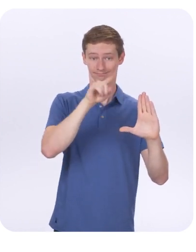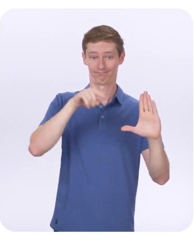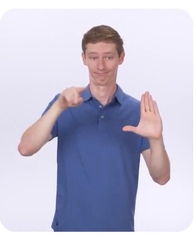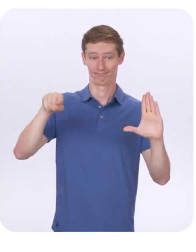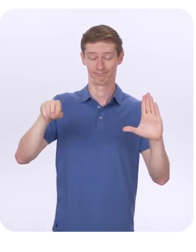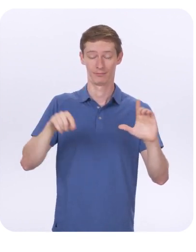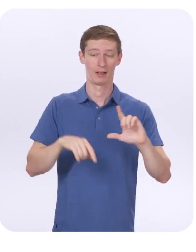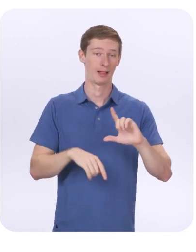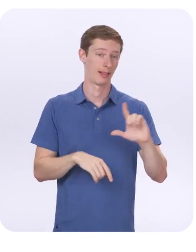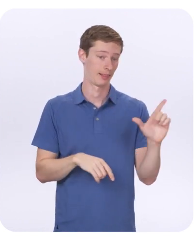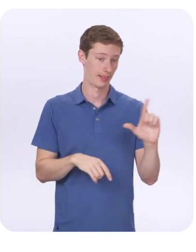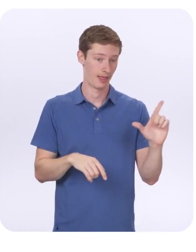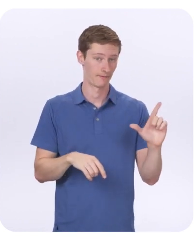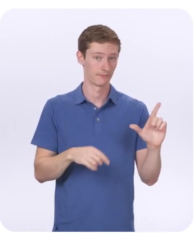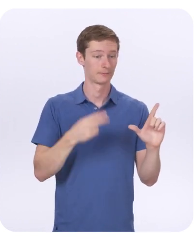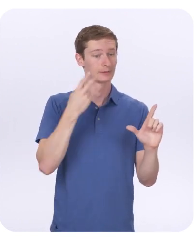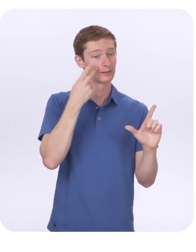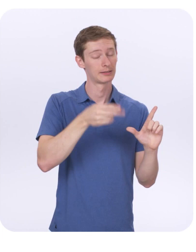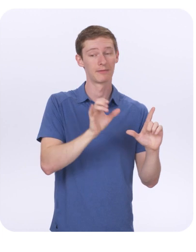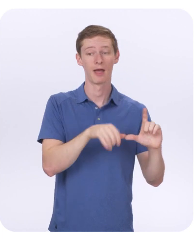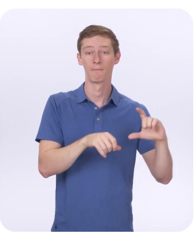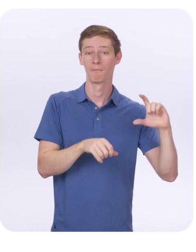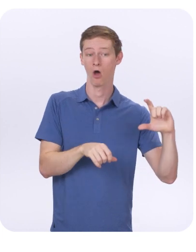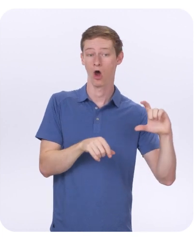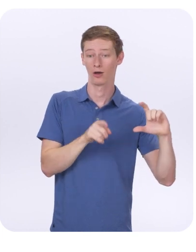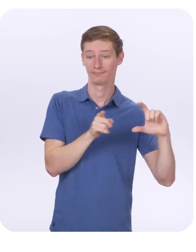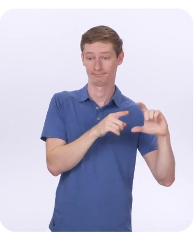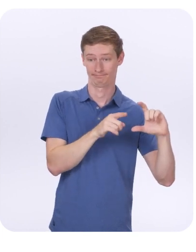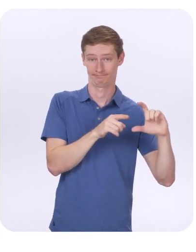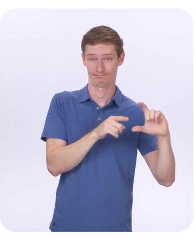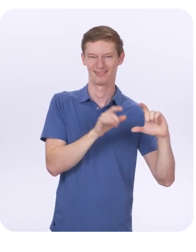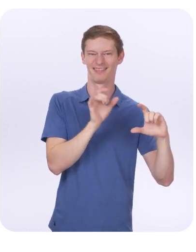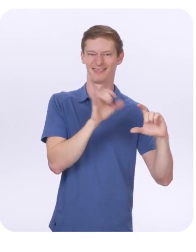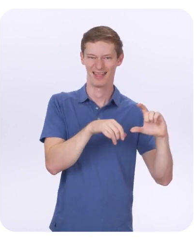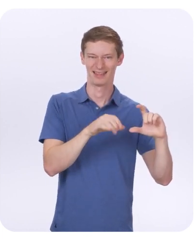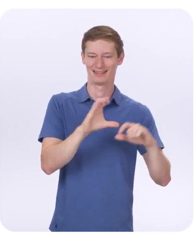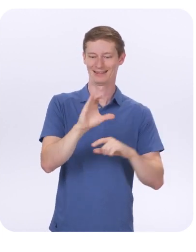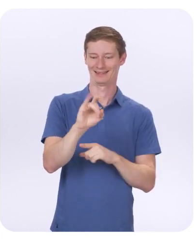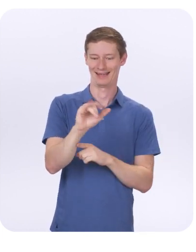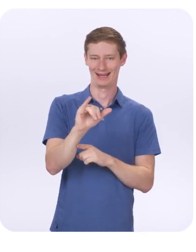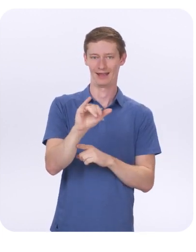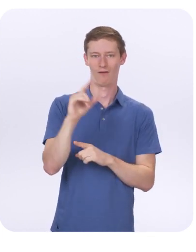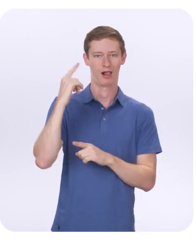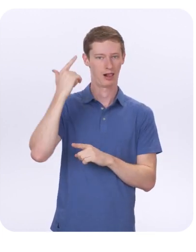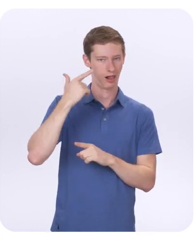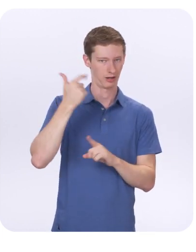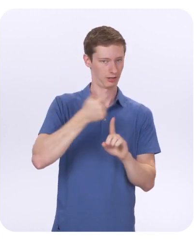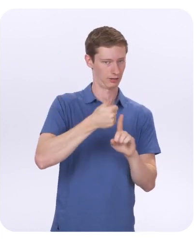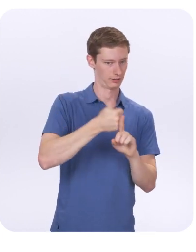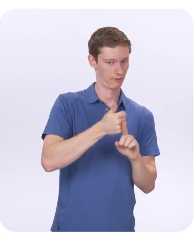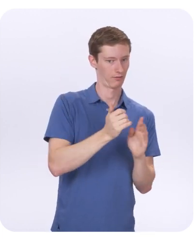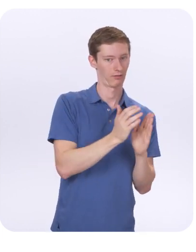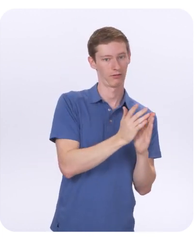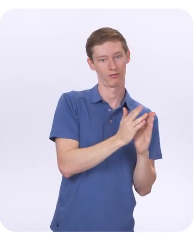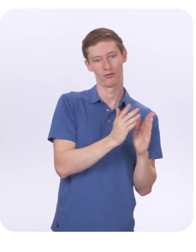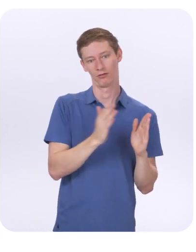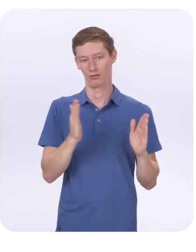That the most expensive town in the London area is called Oxshott, you can see towards the right of the plot.